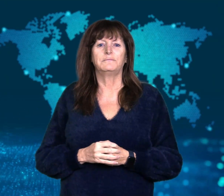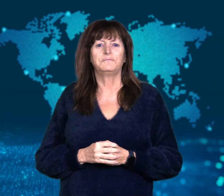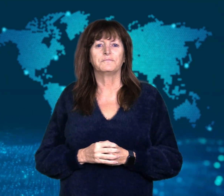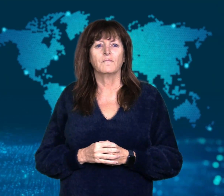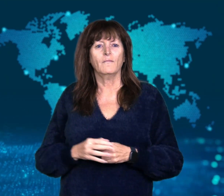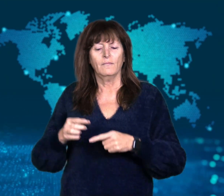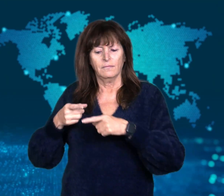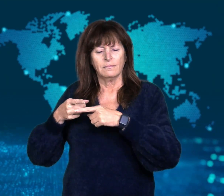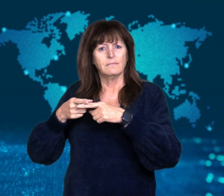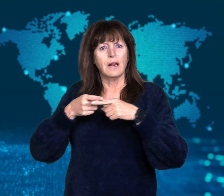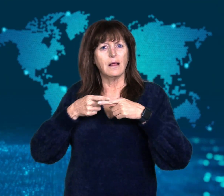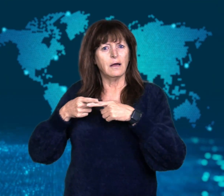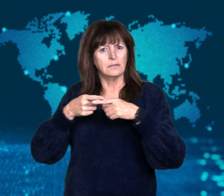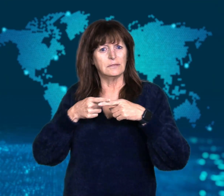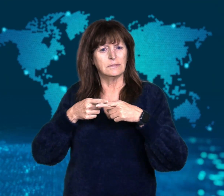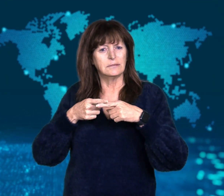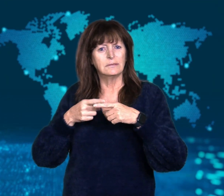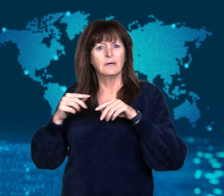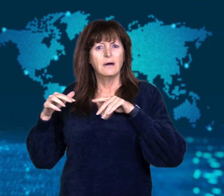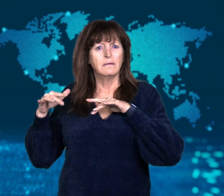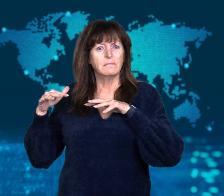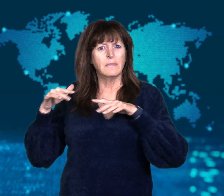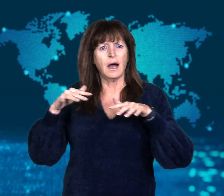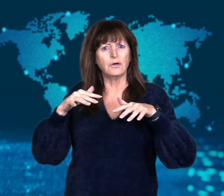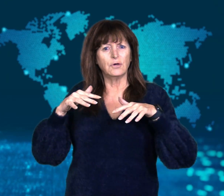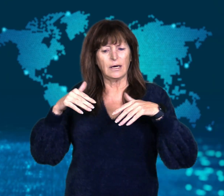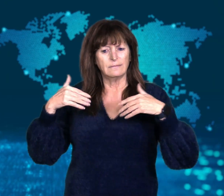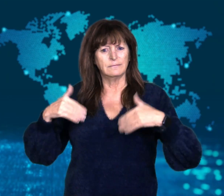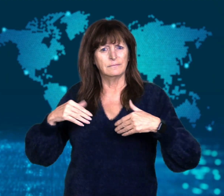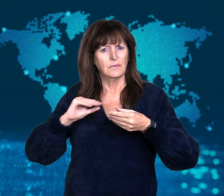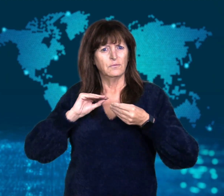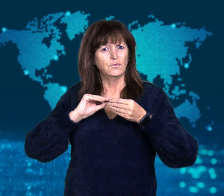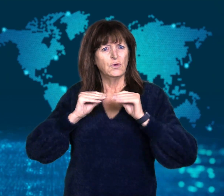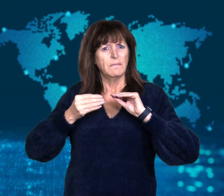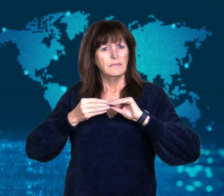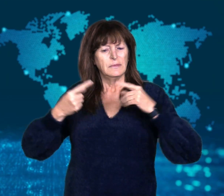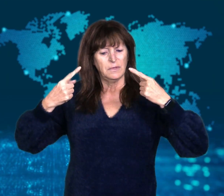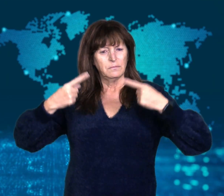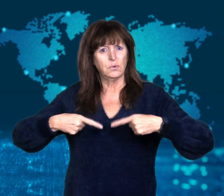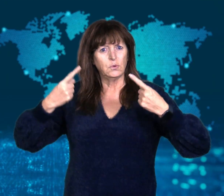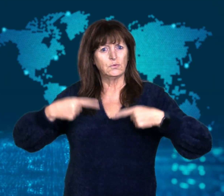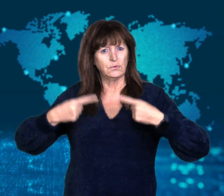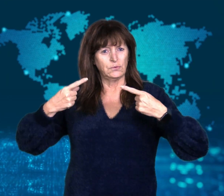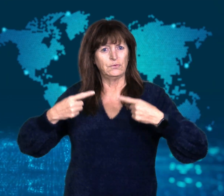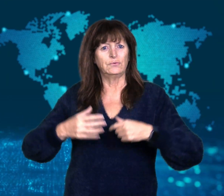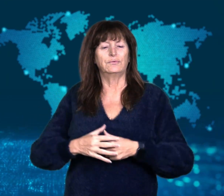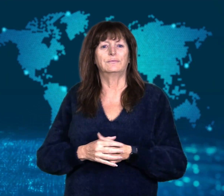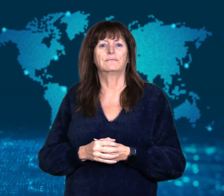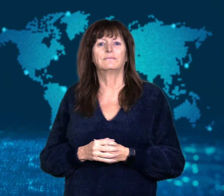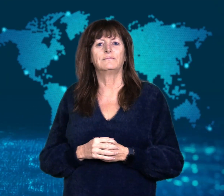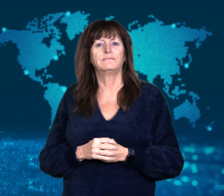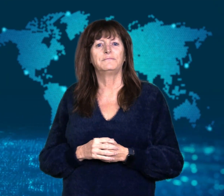Migrant crisis at border.